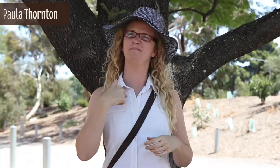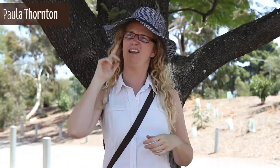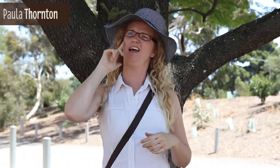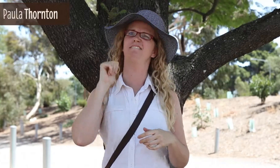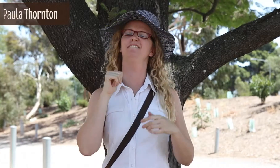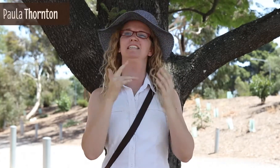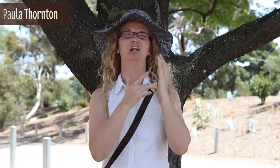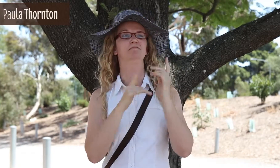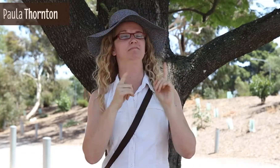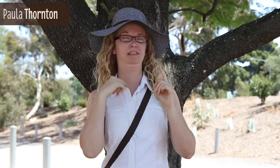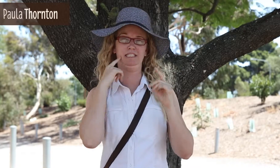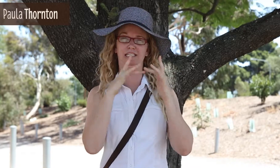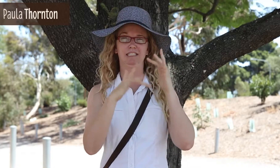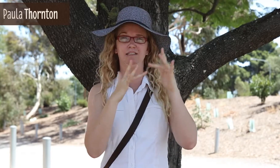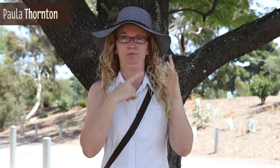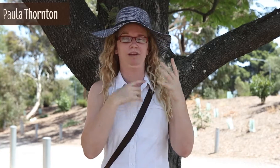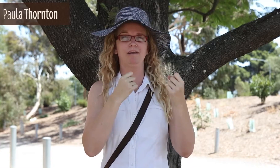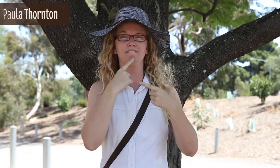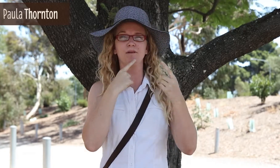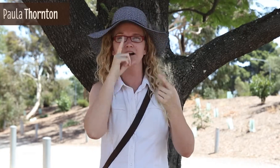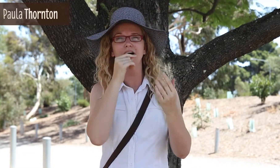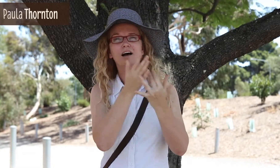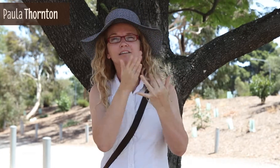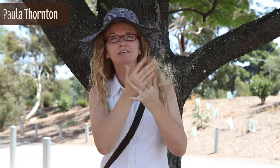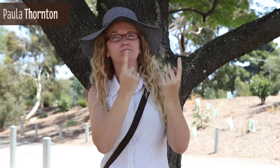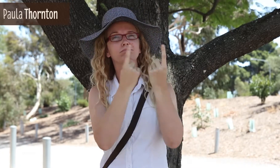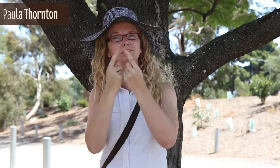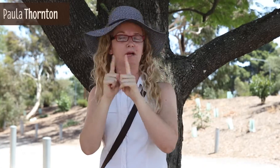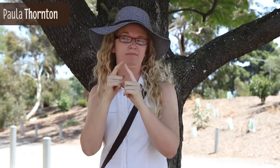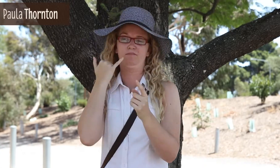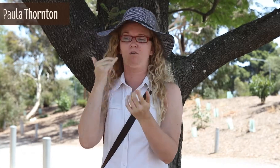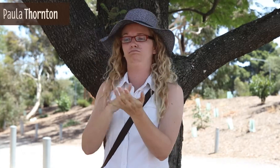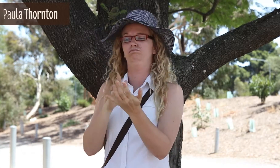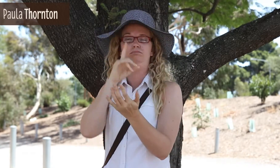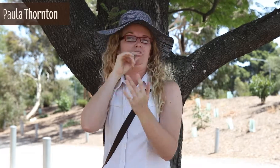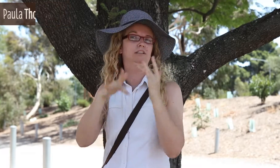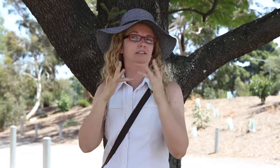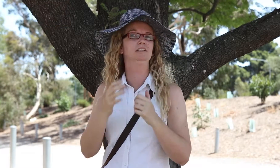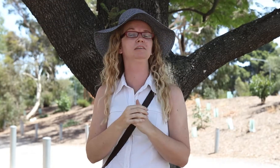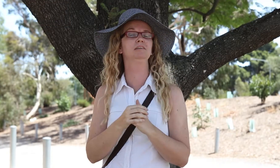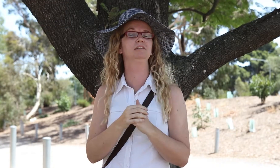One technology I love is the internet and that's because you can access so much information, you can even access the internet easily on your phone.